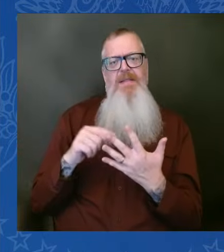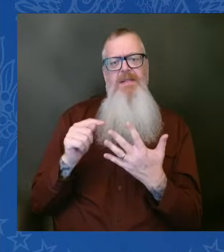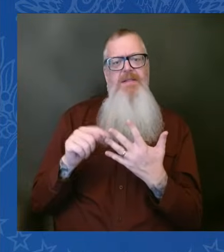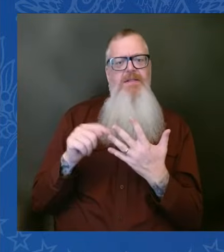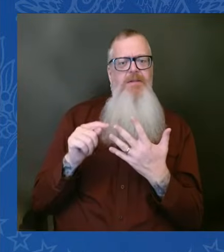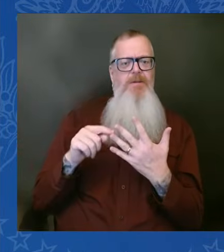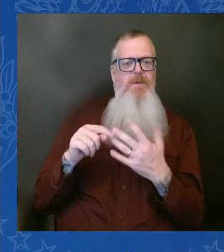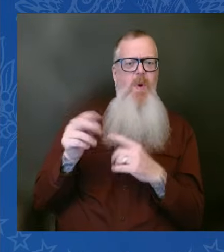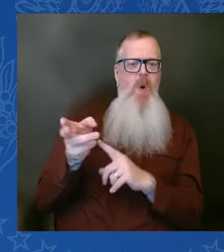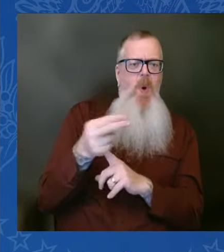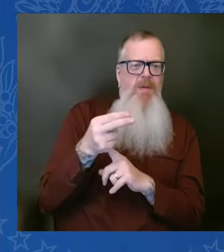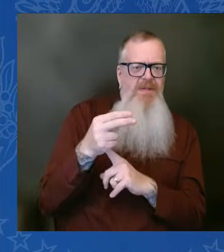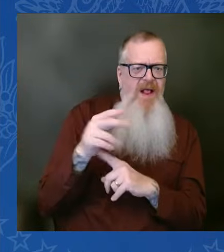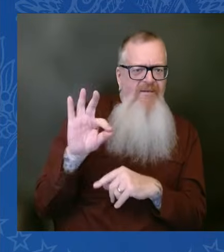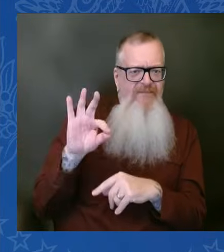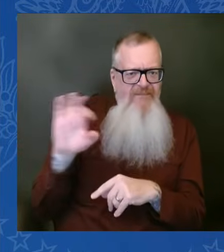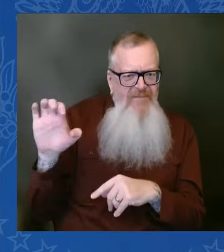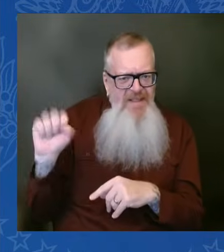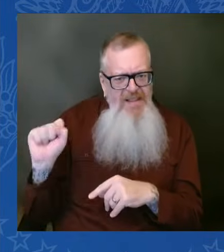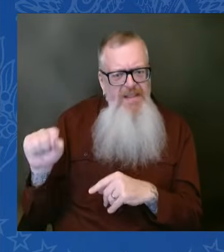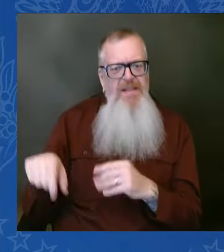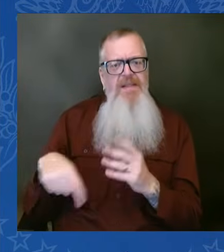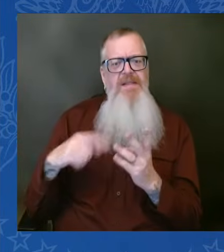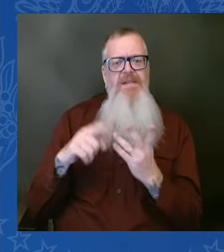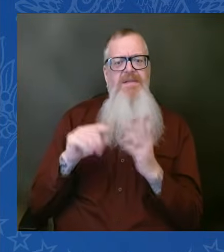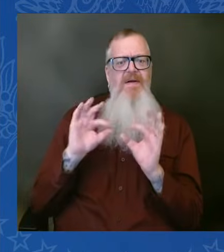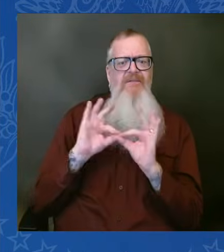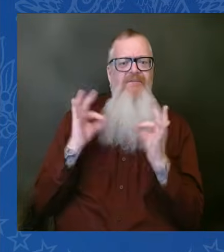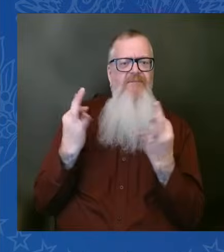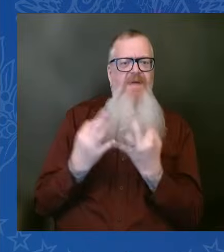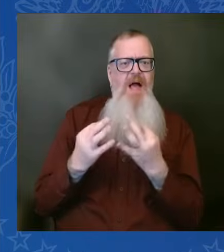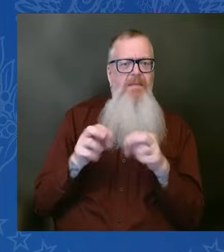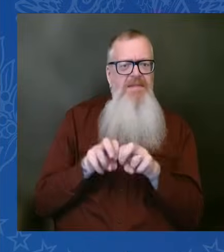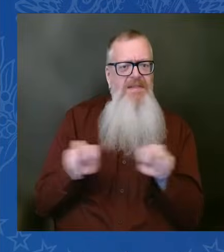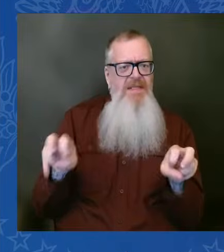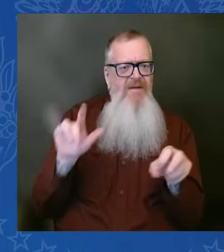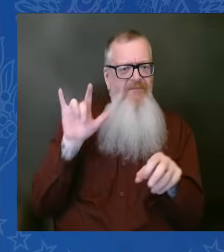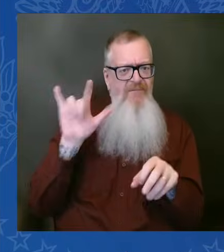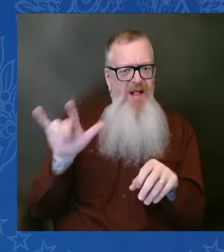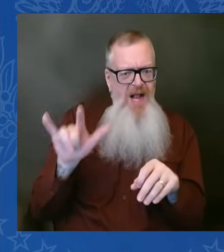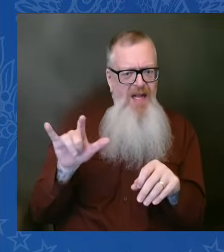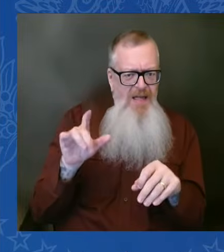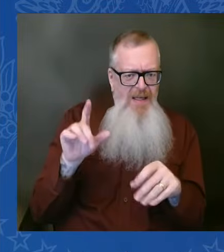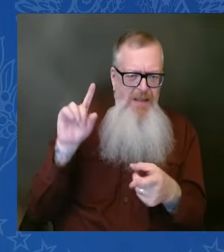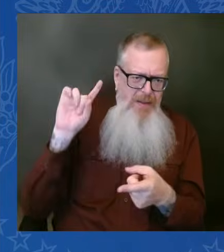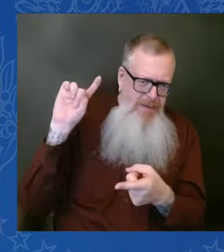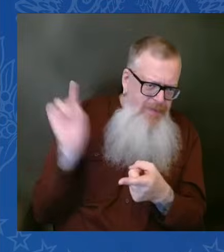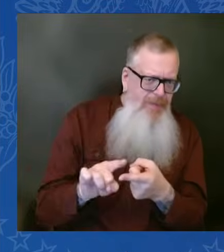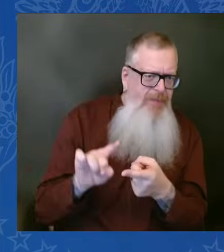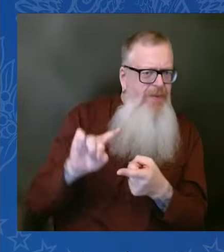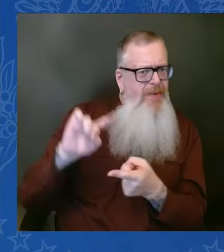A lot of you got that one down. I don’t know about all of you, but -- maybe it’s the Irish in me -- but just --